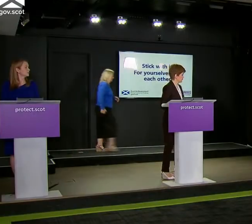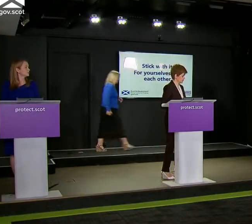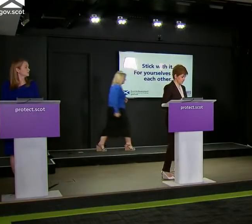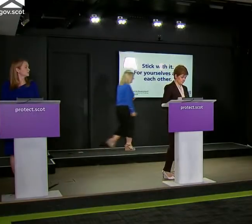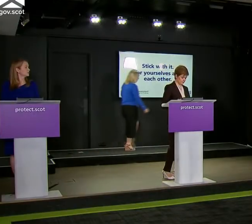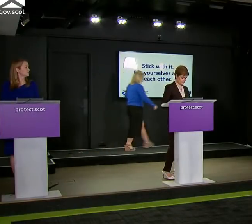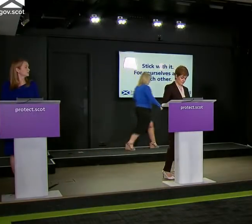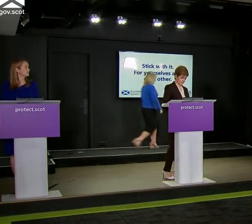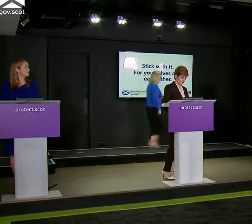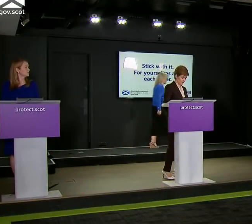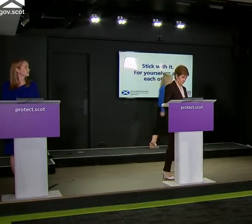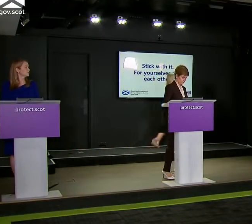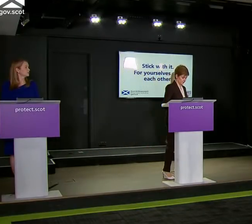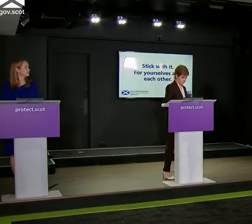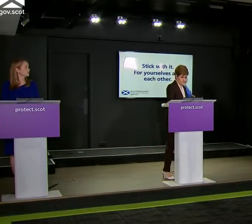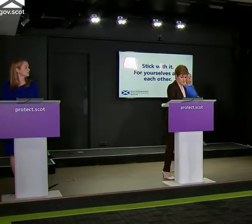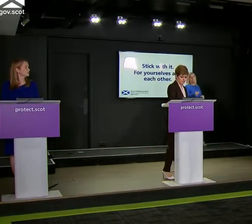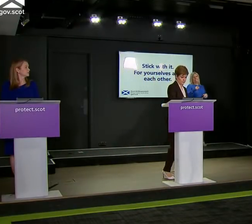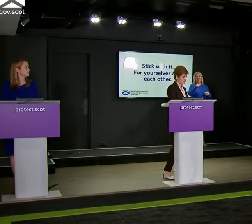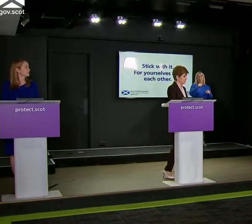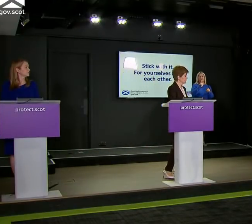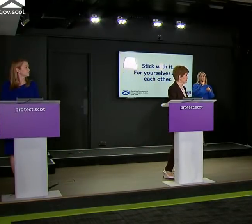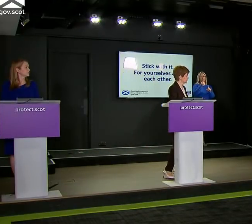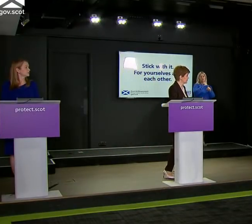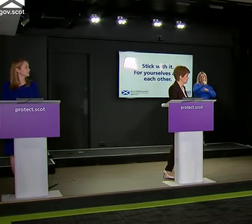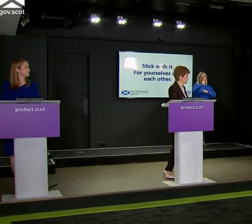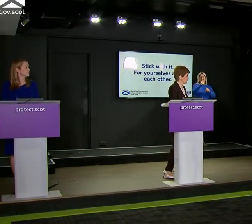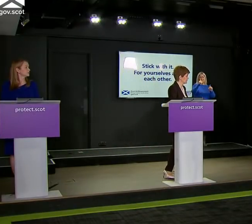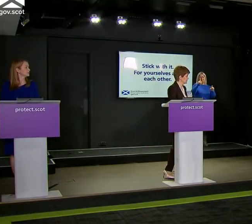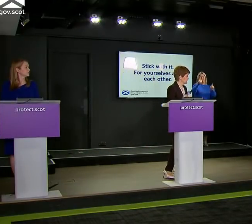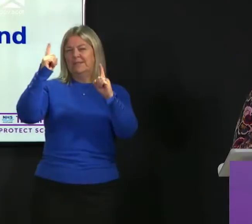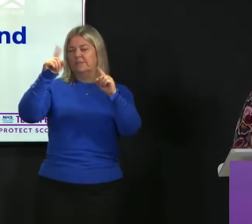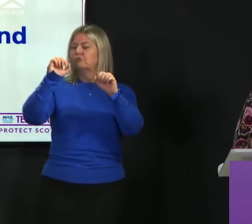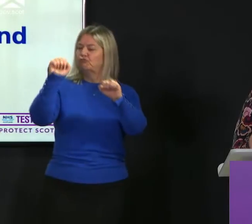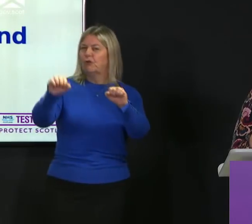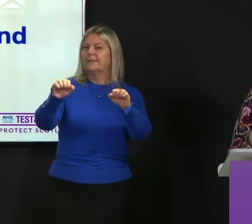about the timing of the report. So we've not yet had the opportunity to learn from the report. But